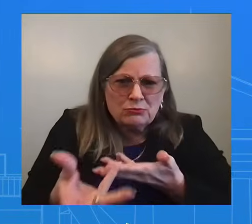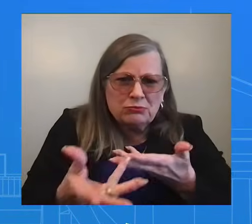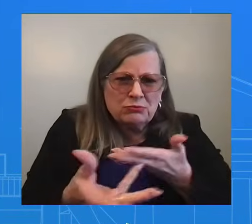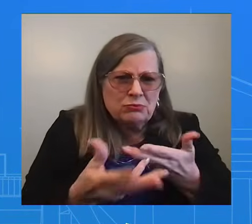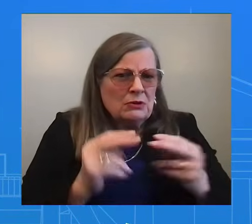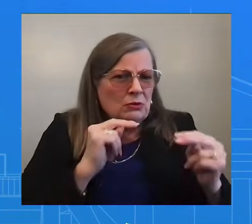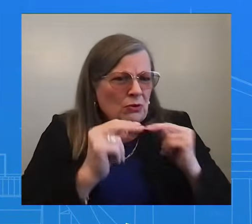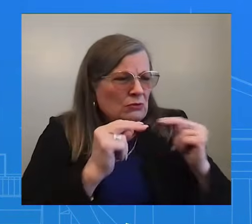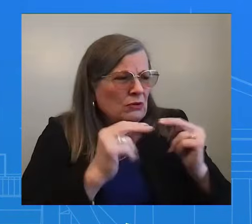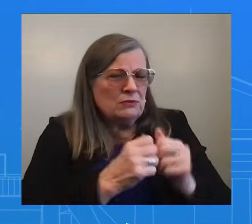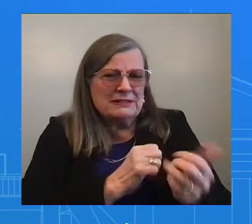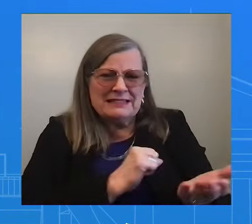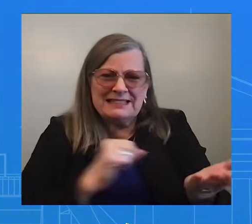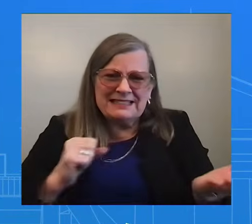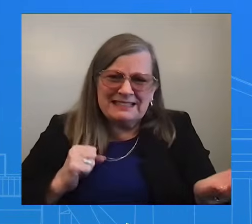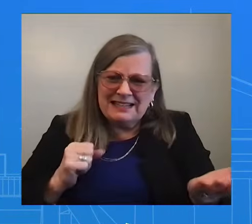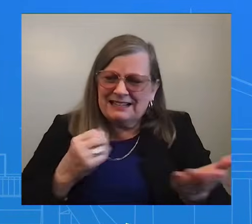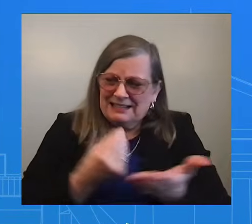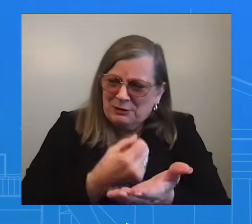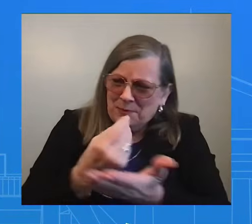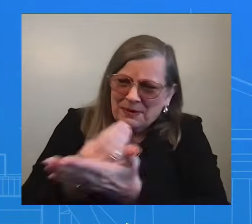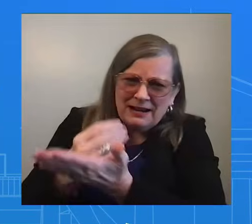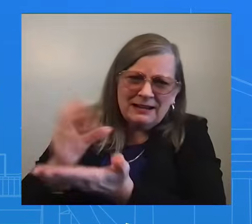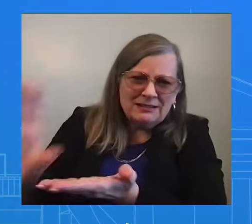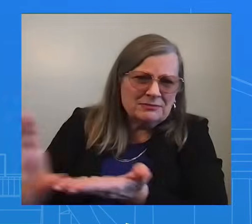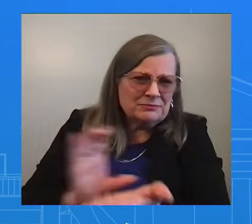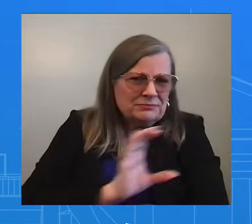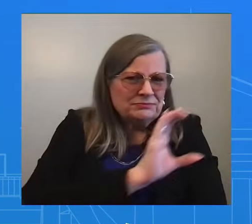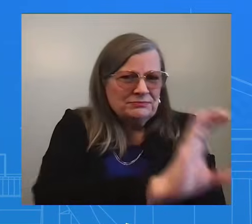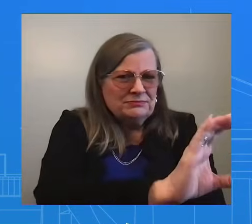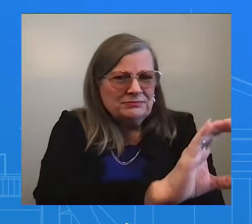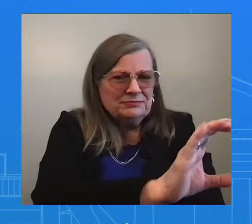The Press: Just to follow up on that. You said the President has done everything he can on his own on this issue.